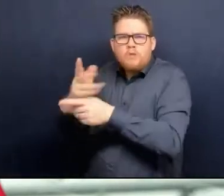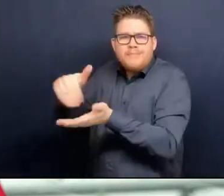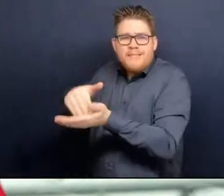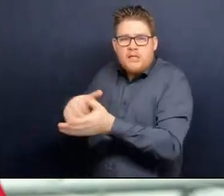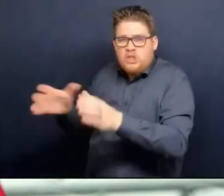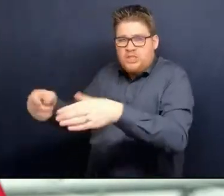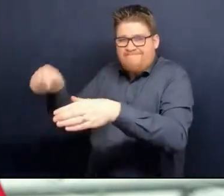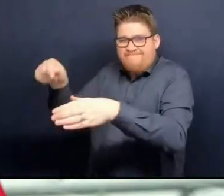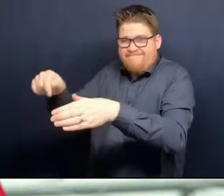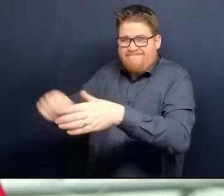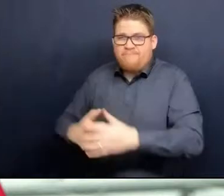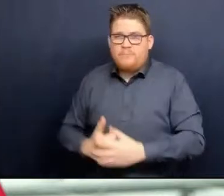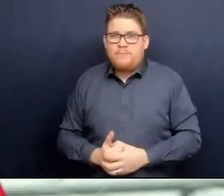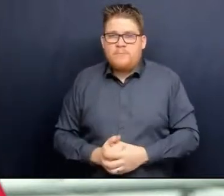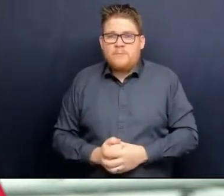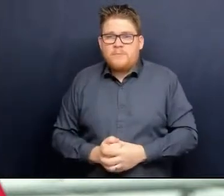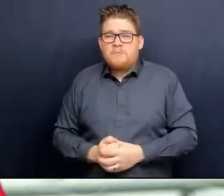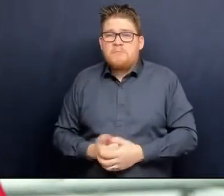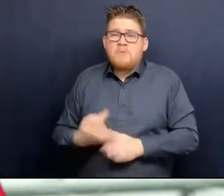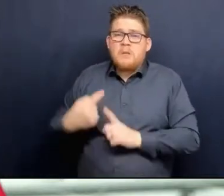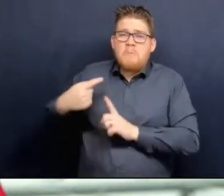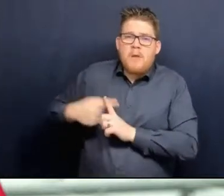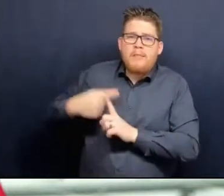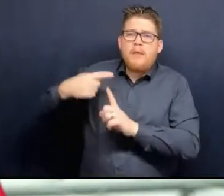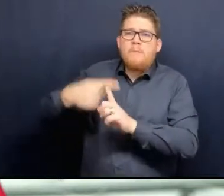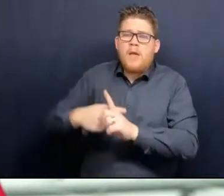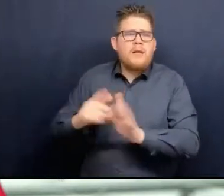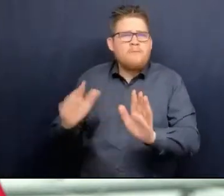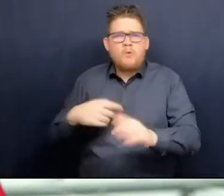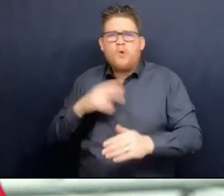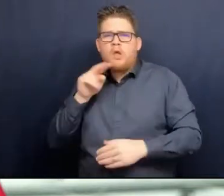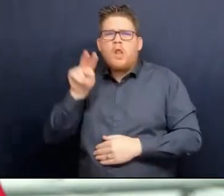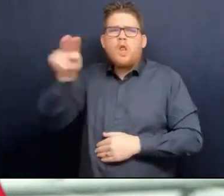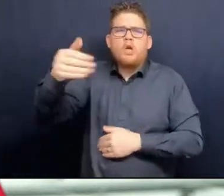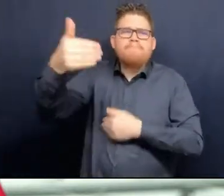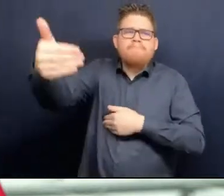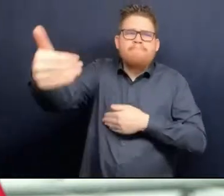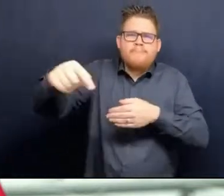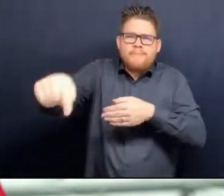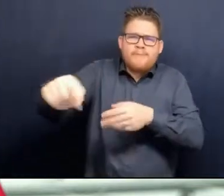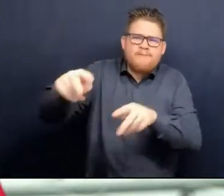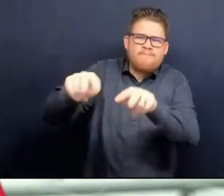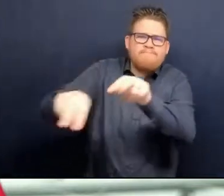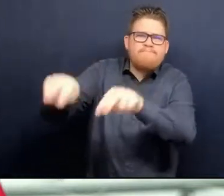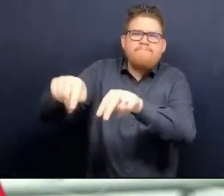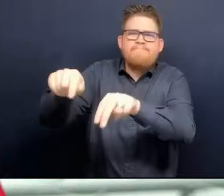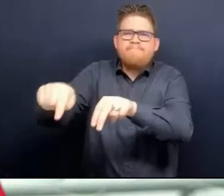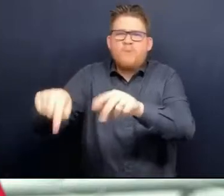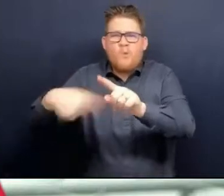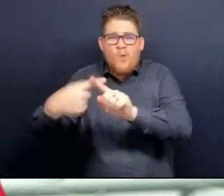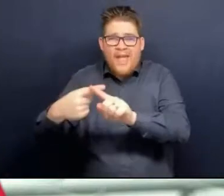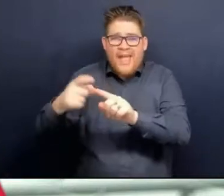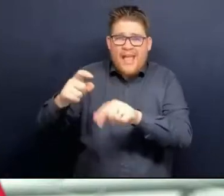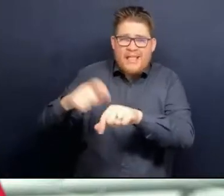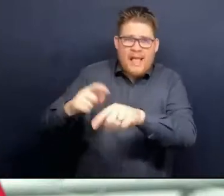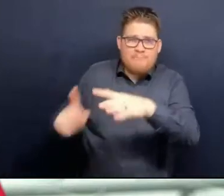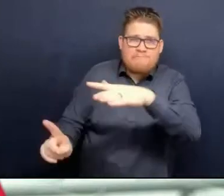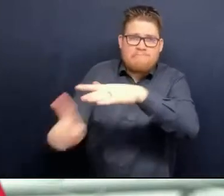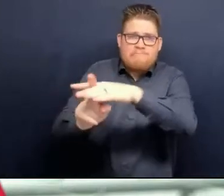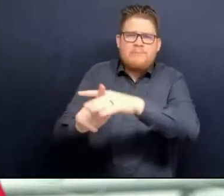care, it likely won't be in the next few weeks to months, But those are questions that we're